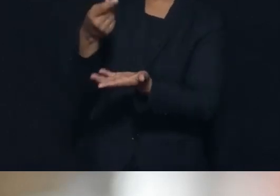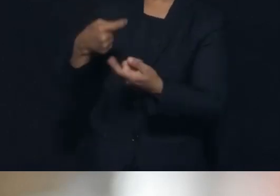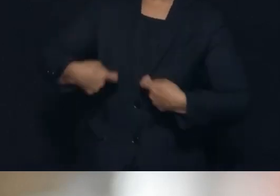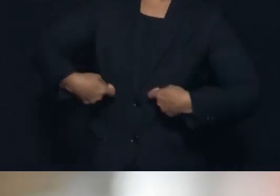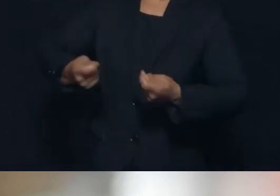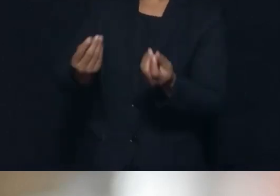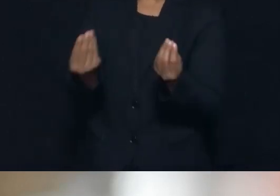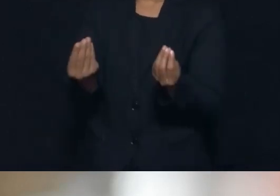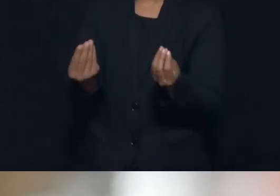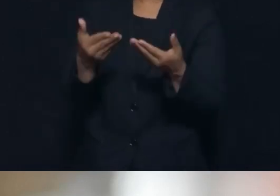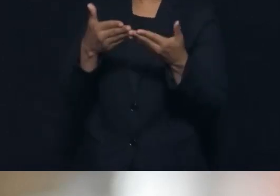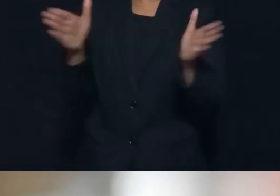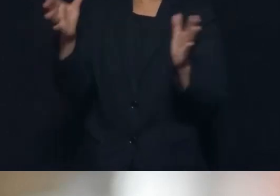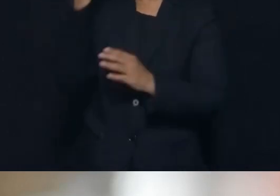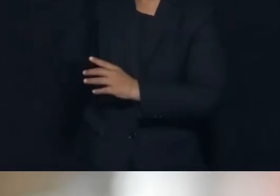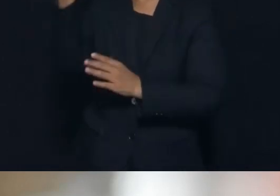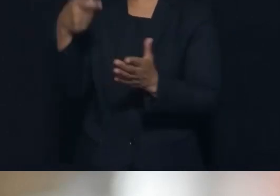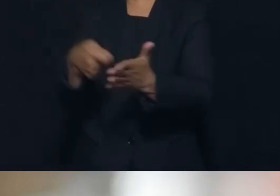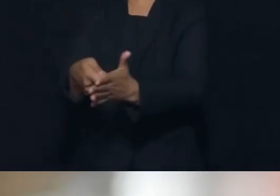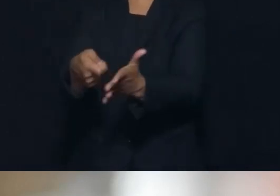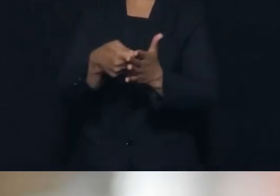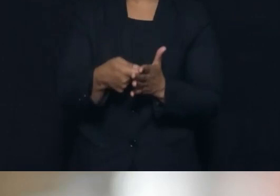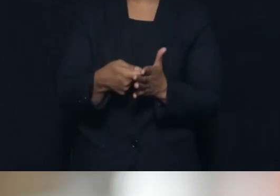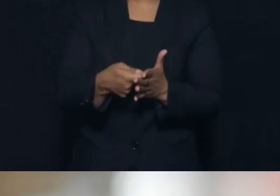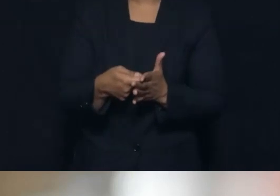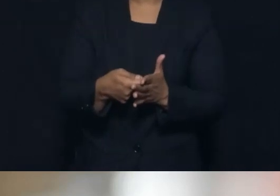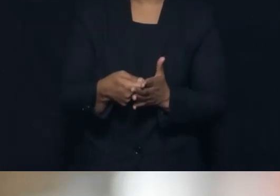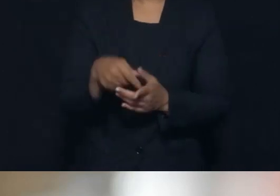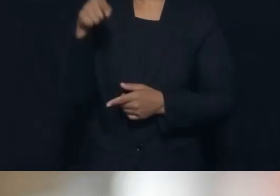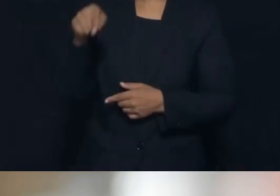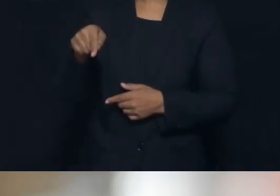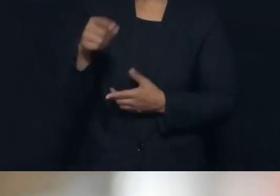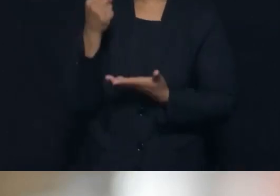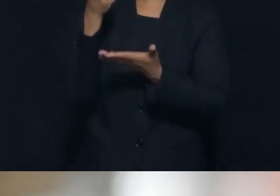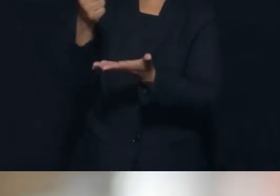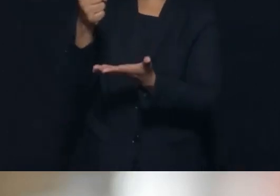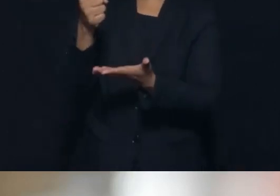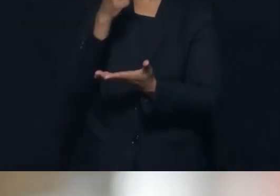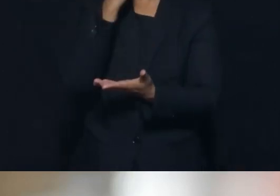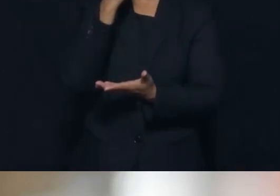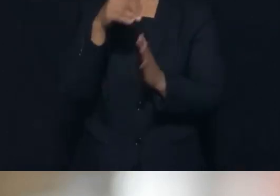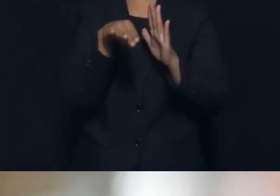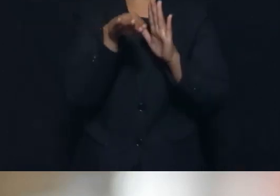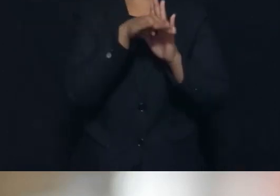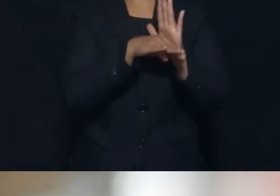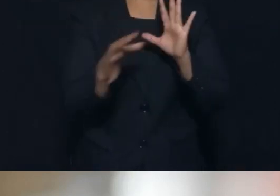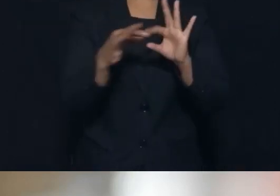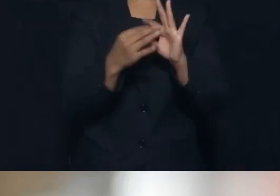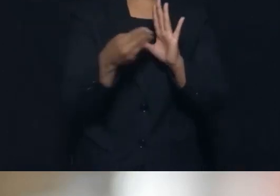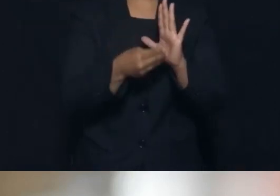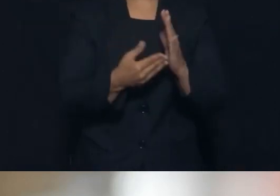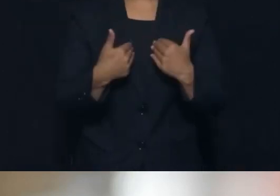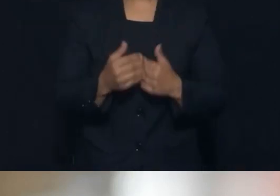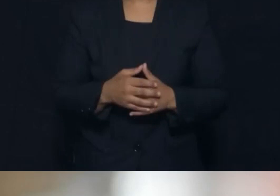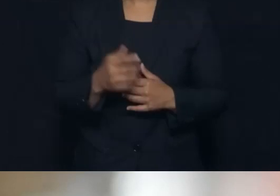treatment proposal that for the equal treatment for persons with disabilities unit on one